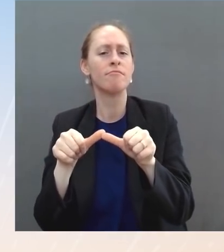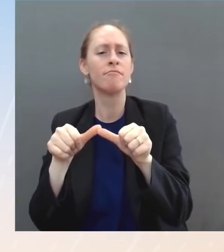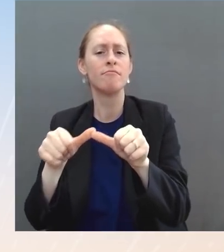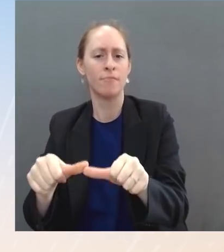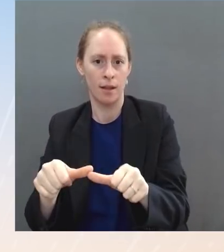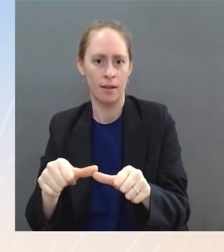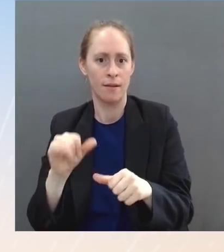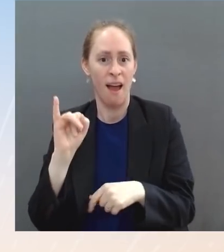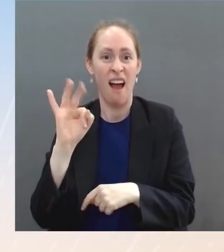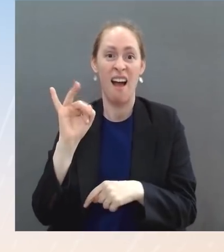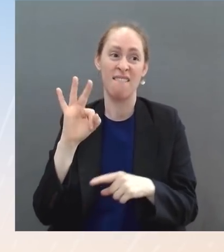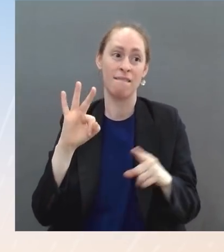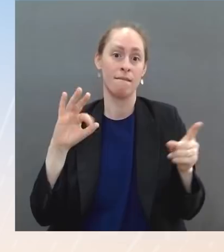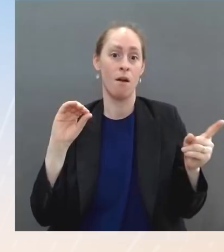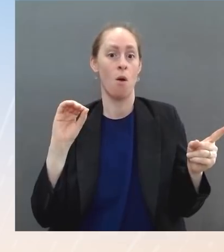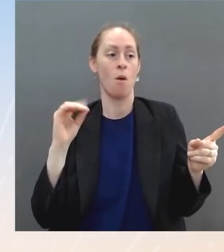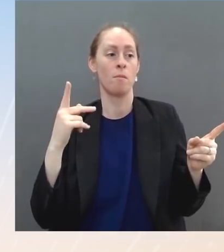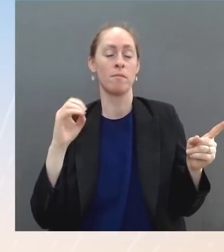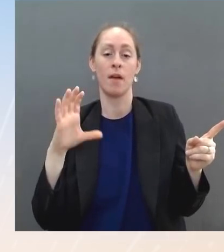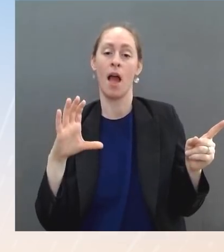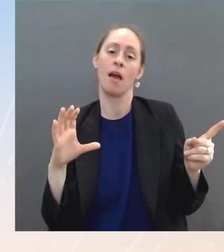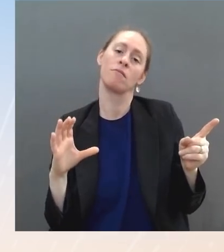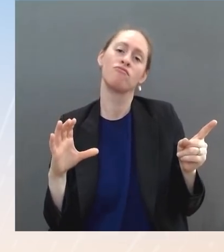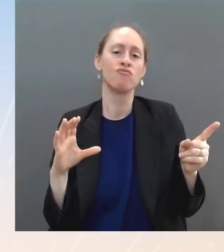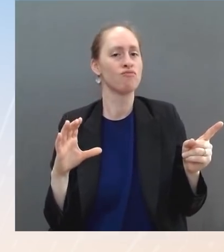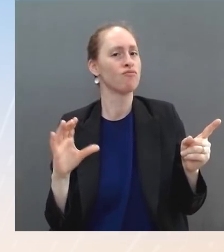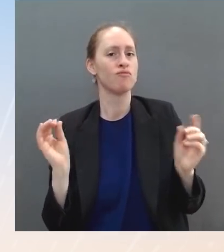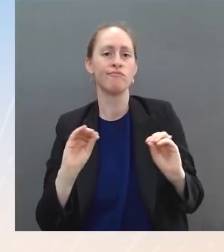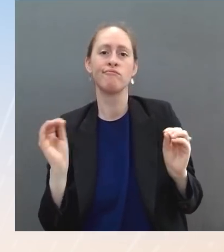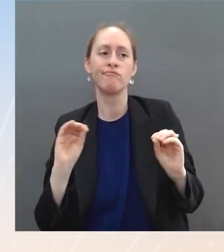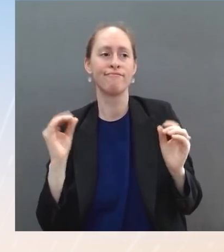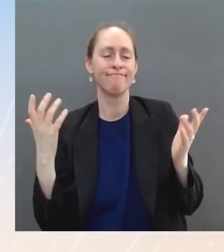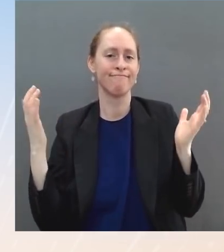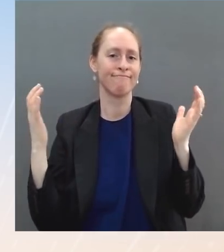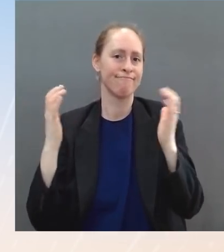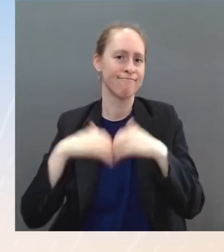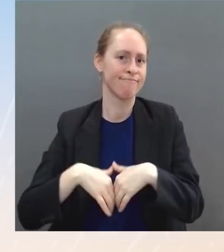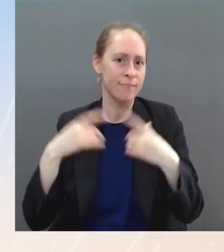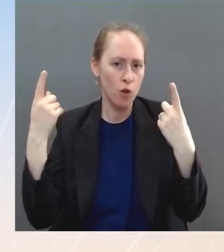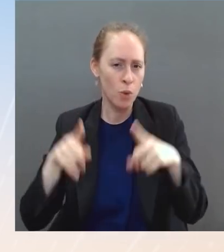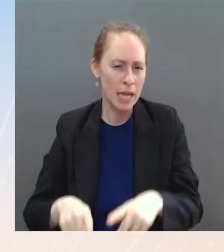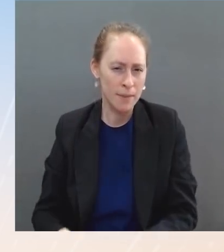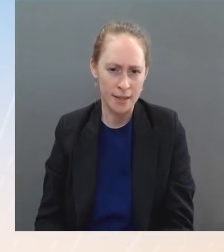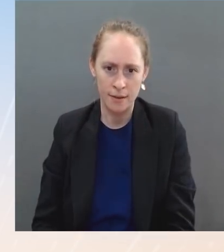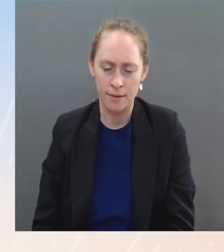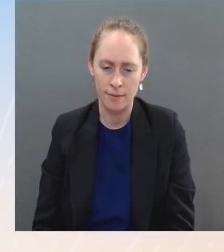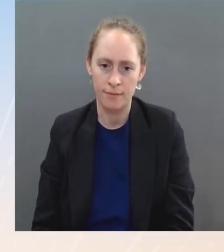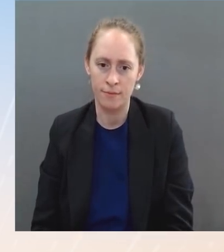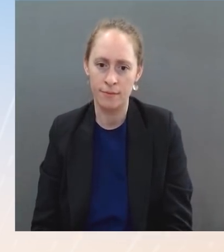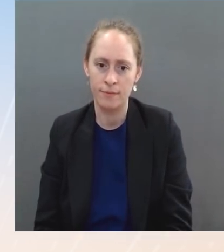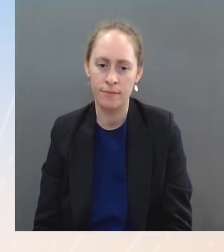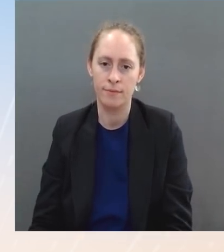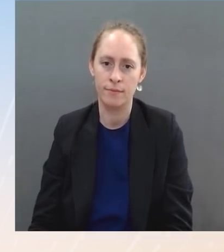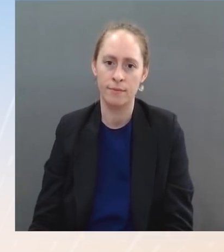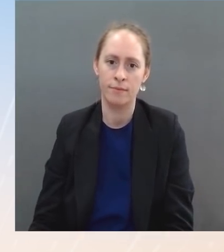Ms. Psaki: Well, here's how you should look at it. It was intentionally done as a million barrels a day